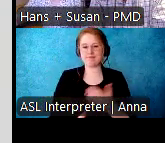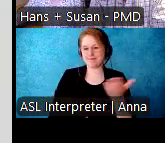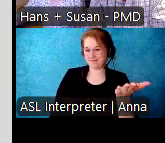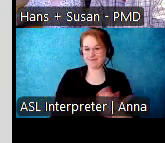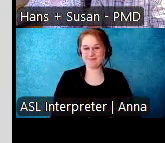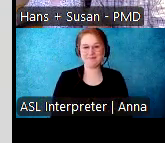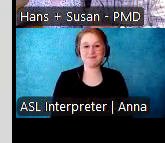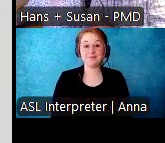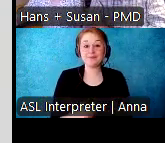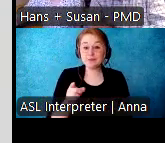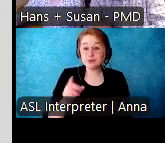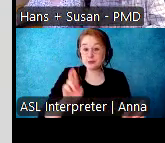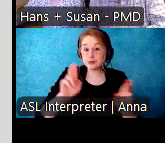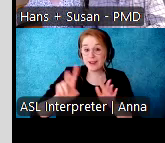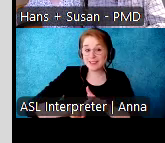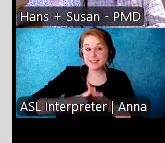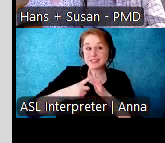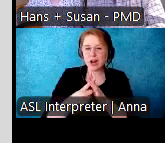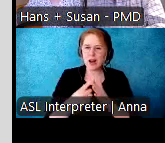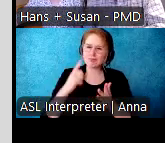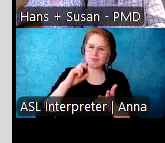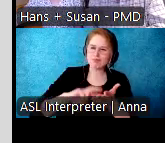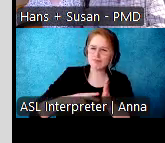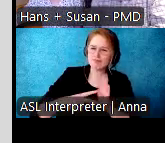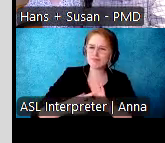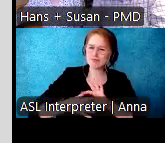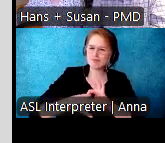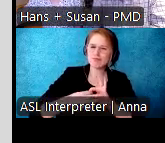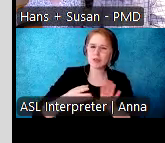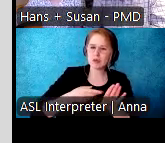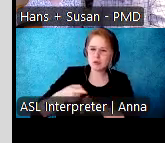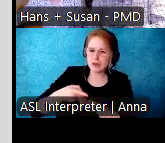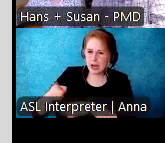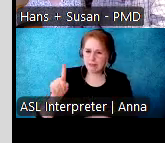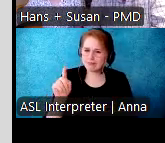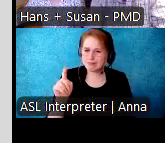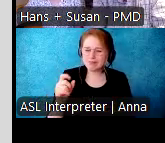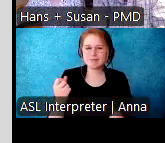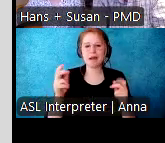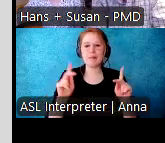[Narrator] Are you ready to start a meaningful career? People all across Wisconsin are enjoying the rewards